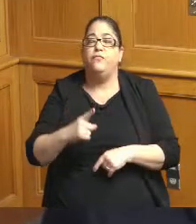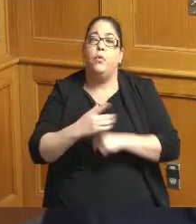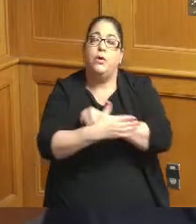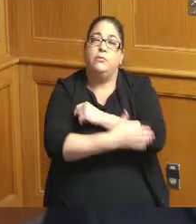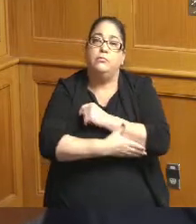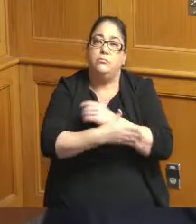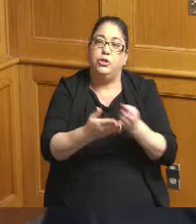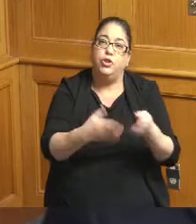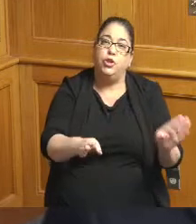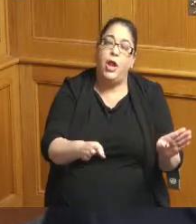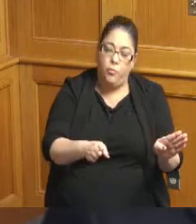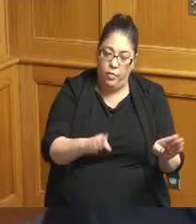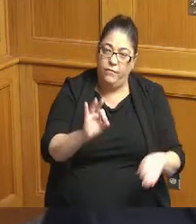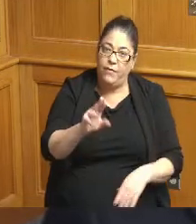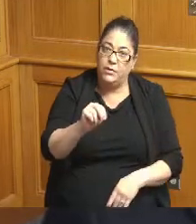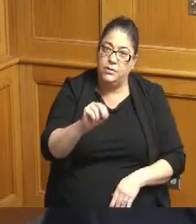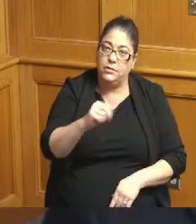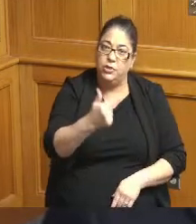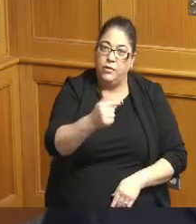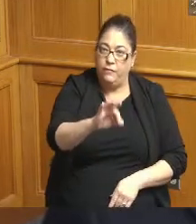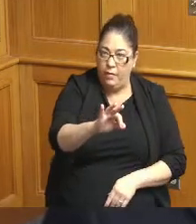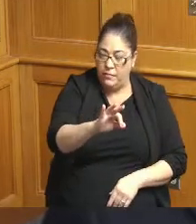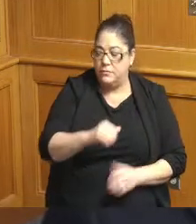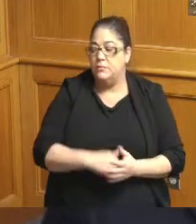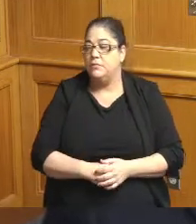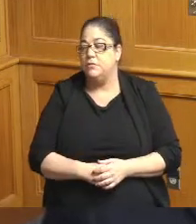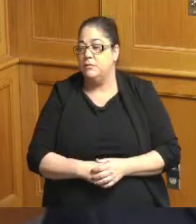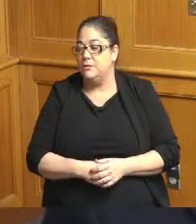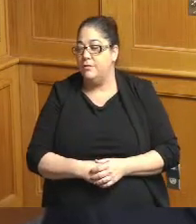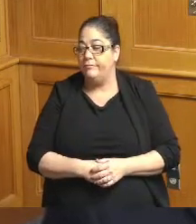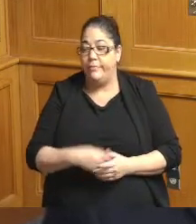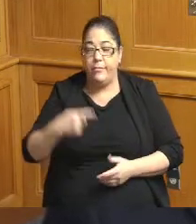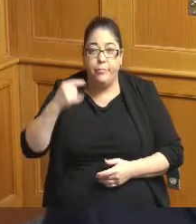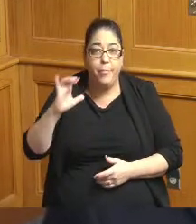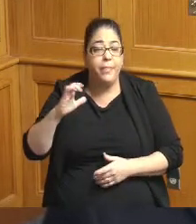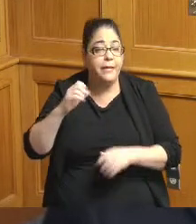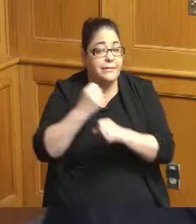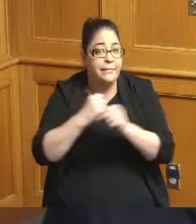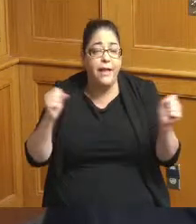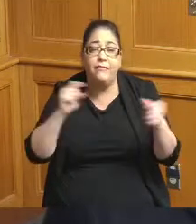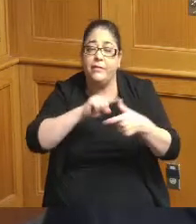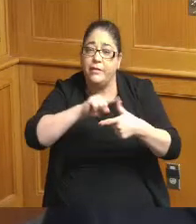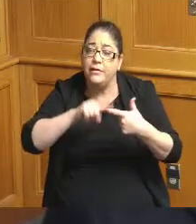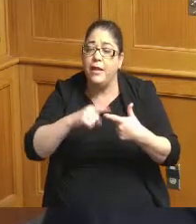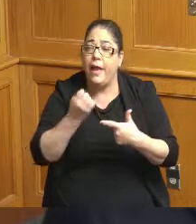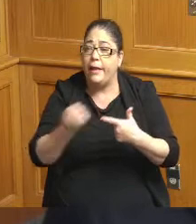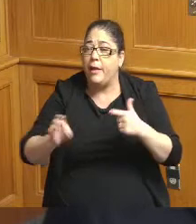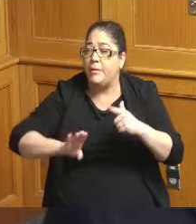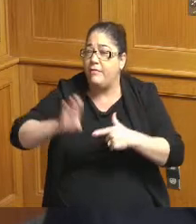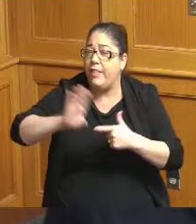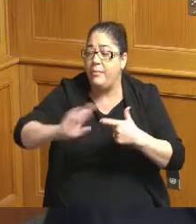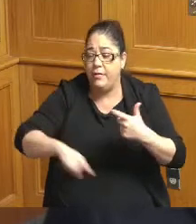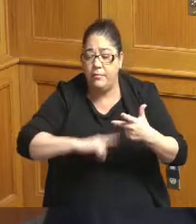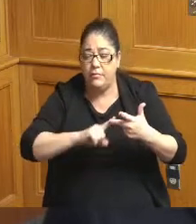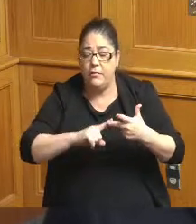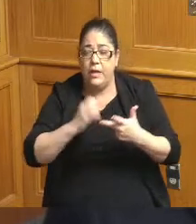has several focal points in it everything from Public Safety economic development environment and